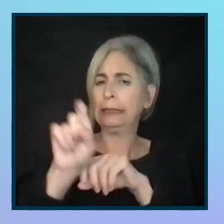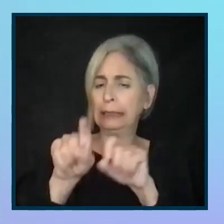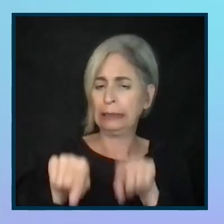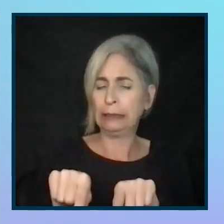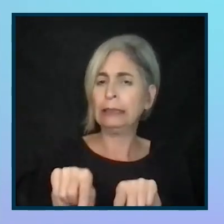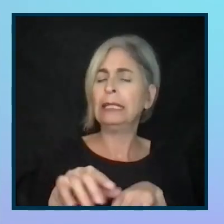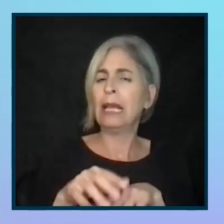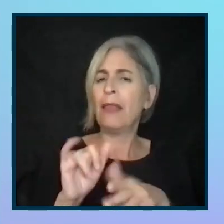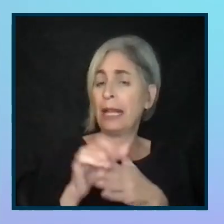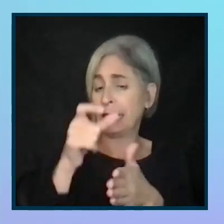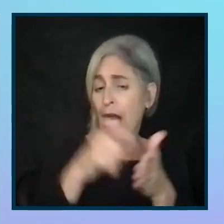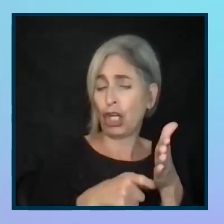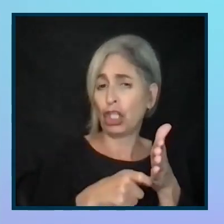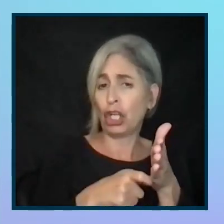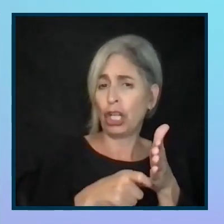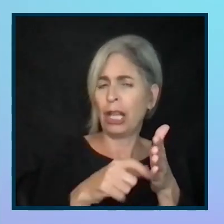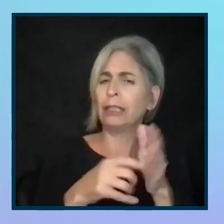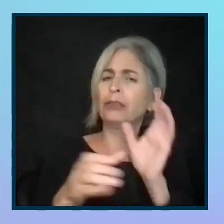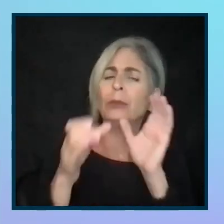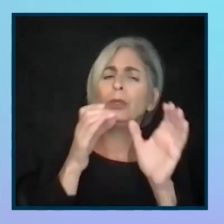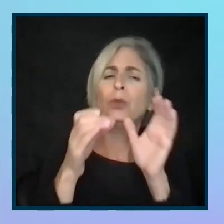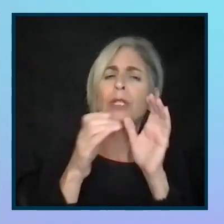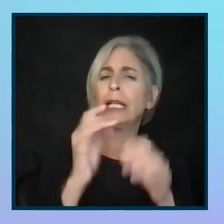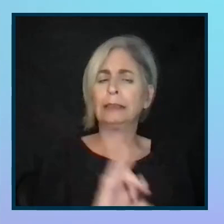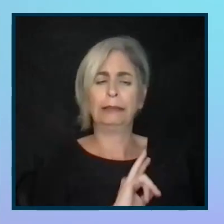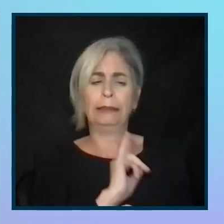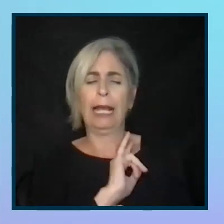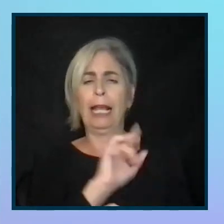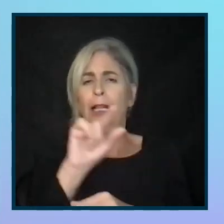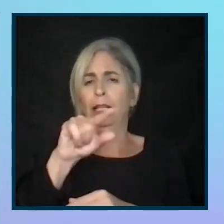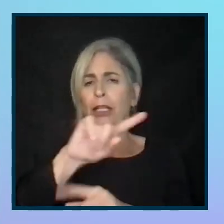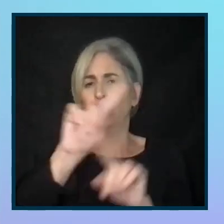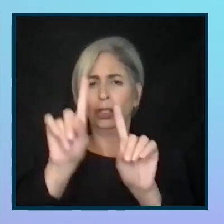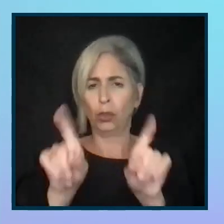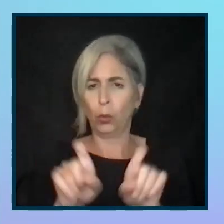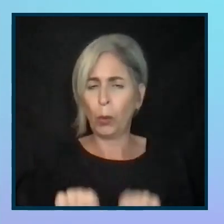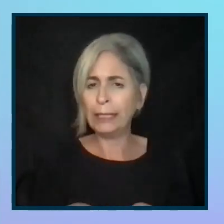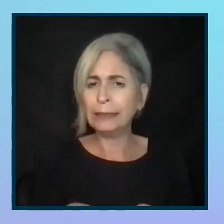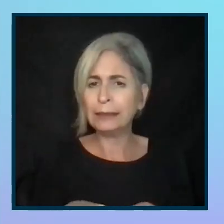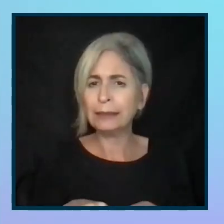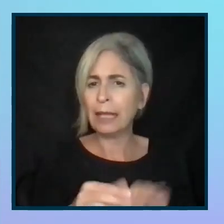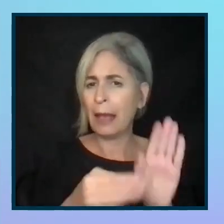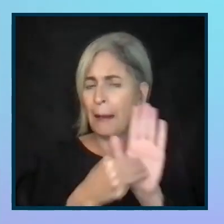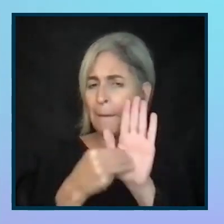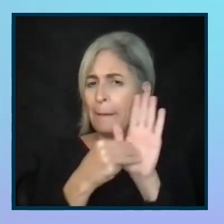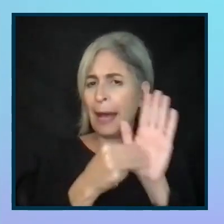that has this communication style quiz. It's actually modeled after this assessment